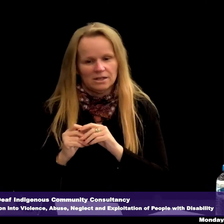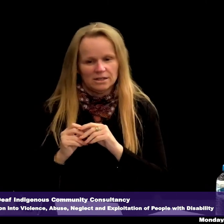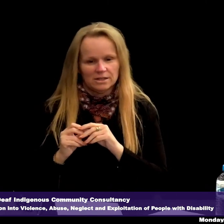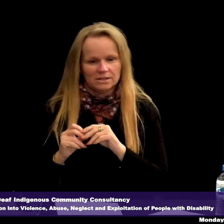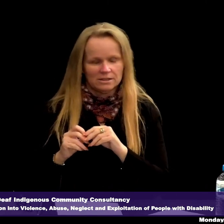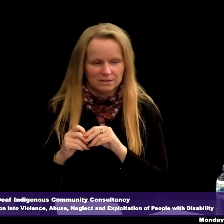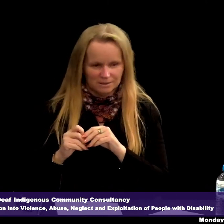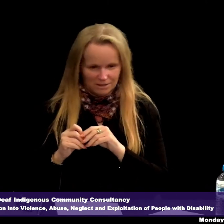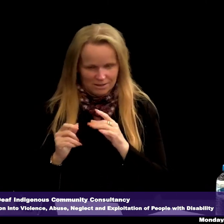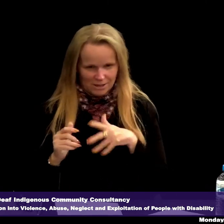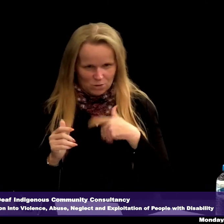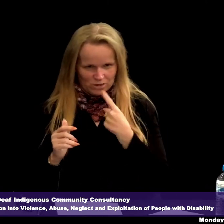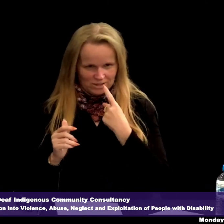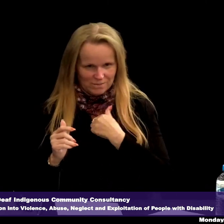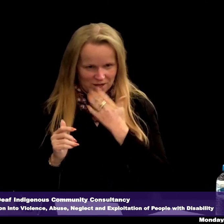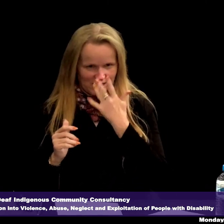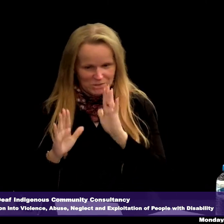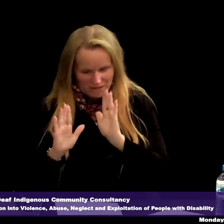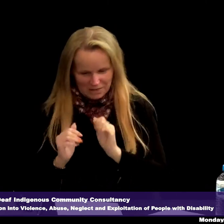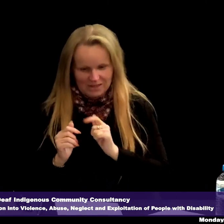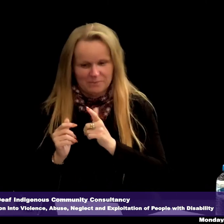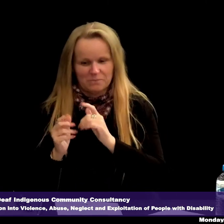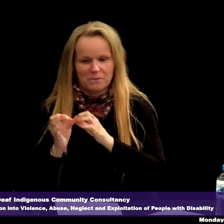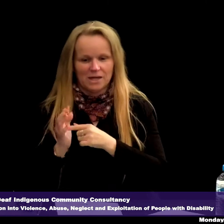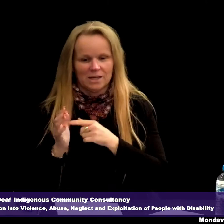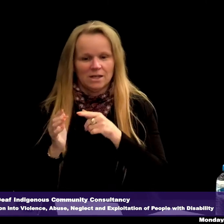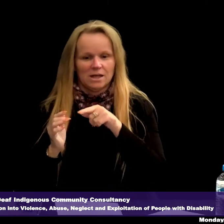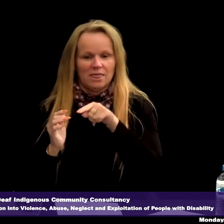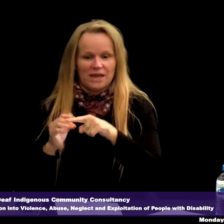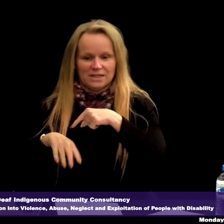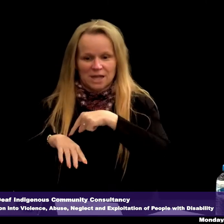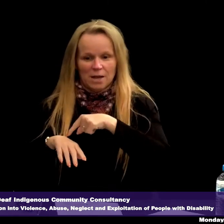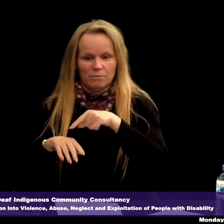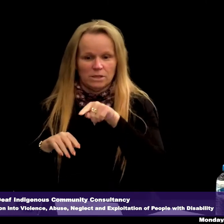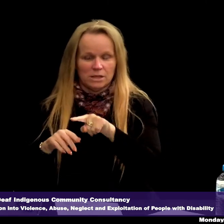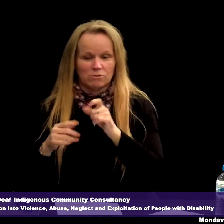at school - and I don't want to disclose my age, but there you go, you can probably work